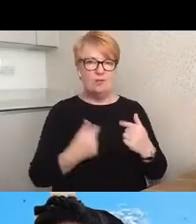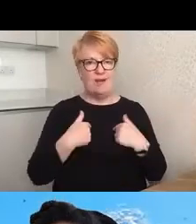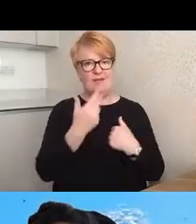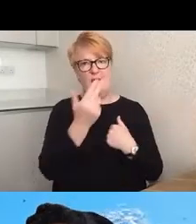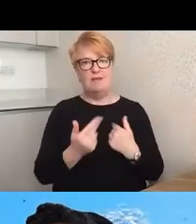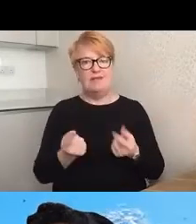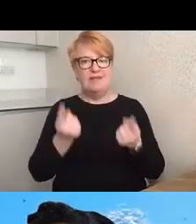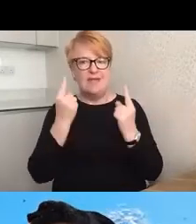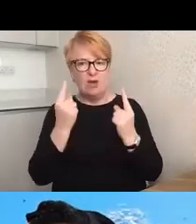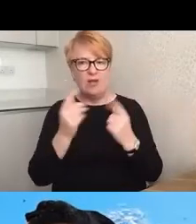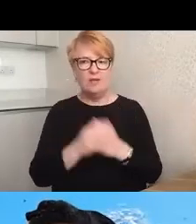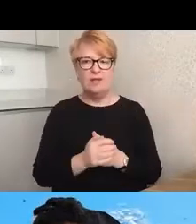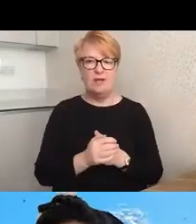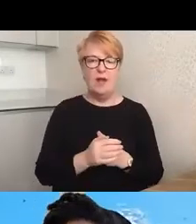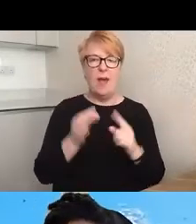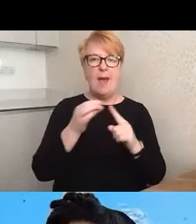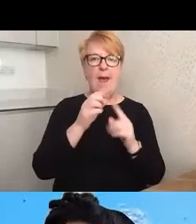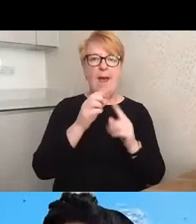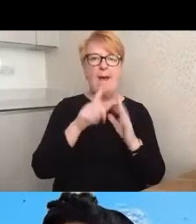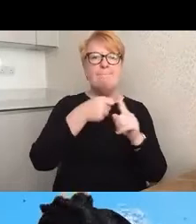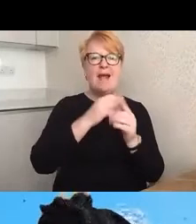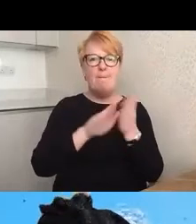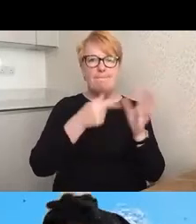a charity called Peckham Platform as a social arts organisation.